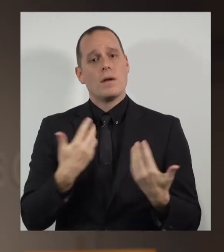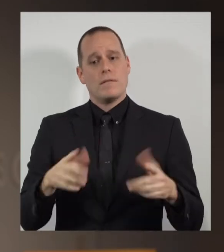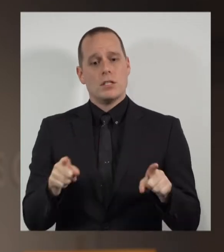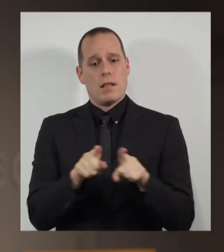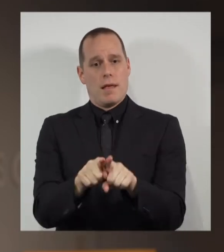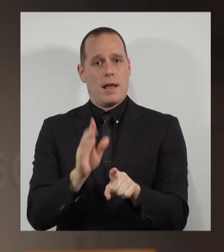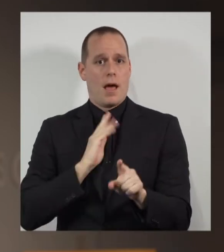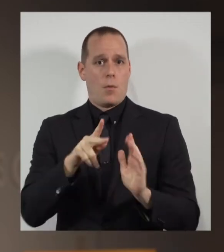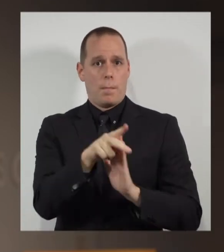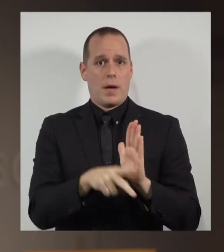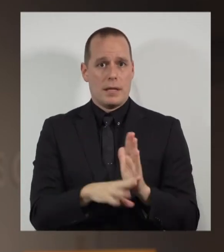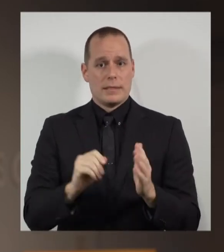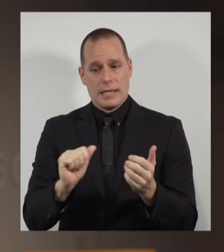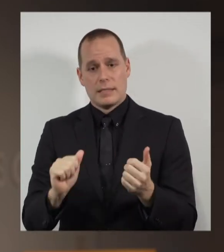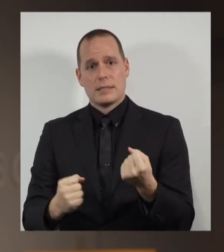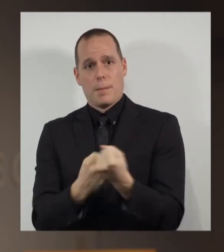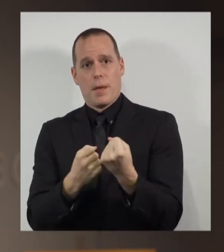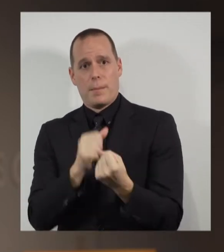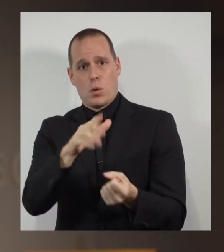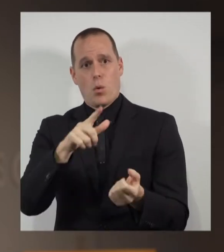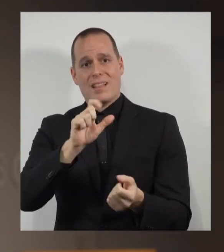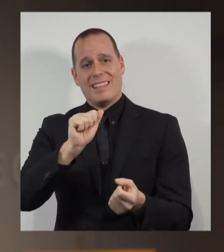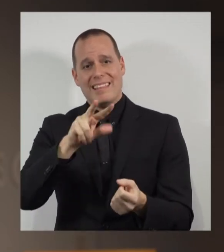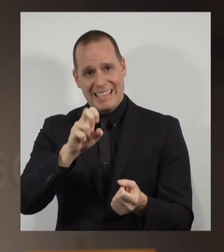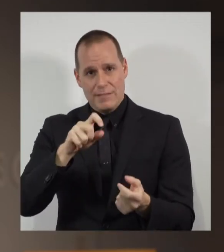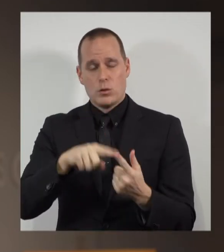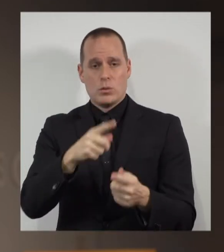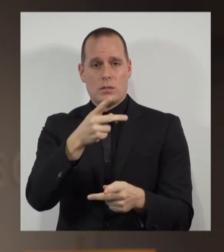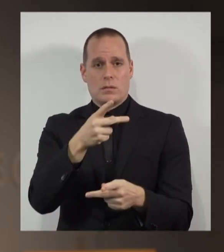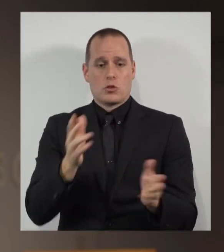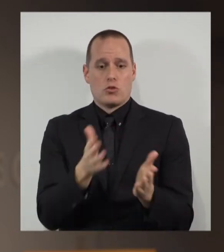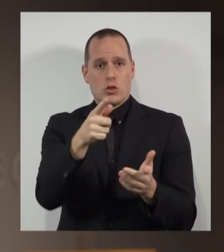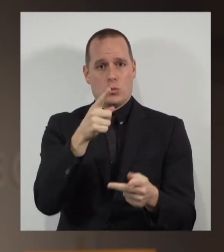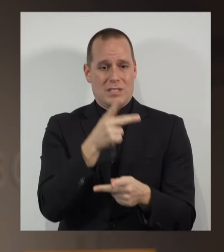We have aligned our policies and supplemented your leave to encourage you to take care of